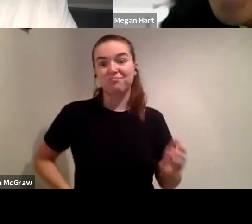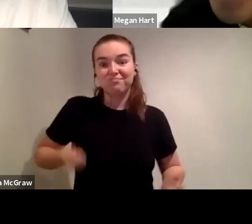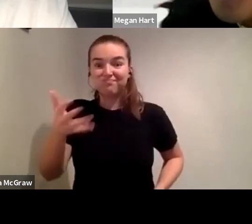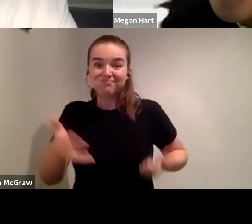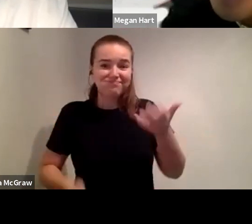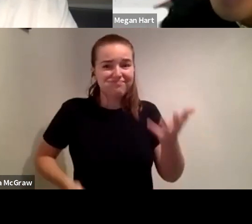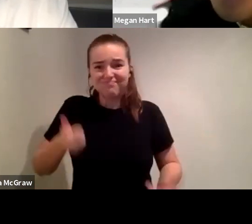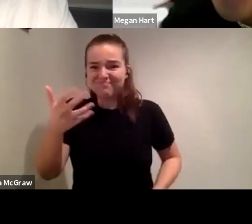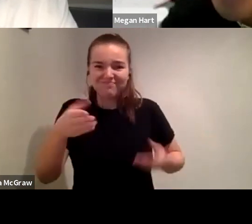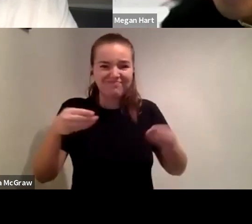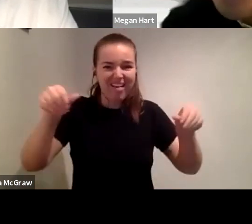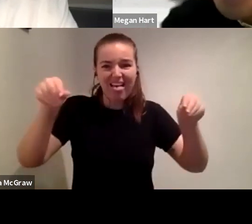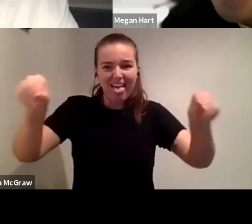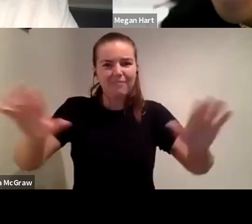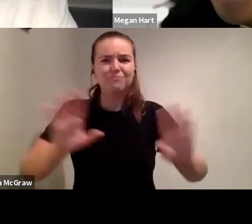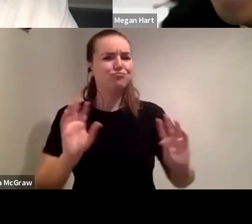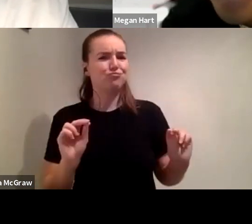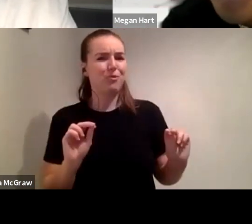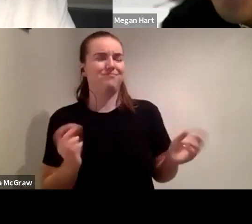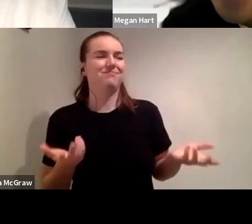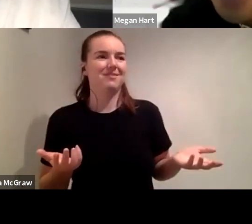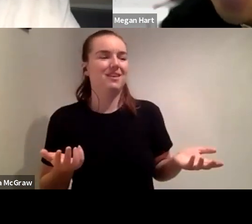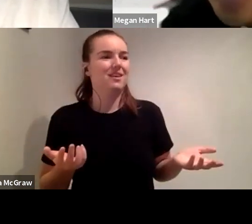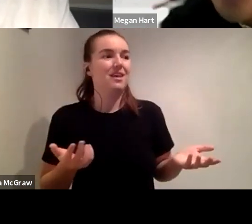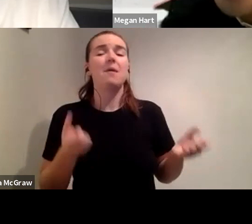That is something that your peers are happy to talk to about and say, it is really not scary.